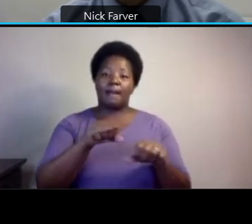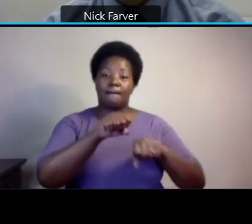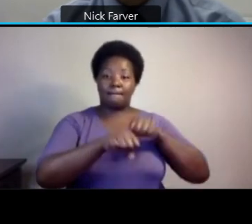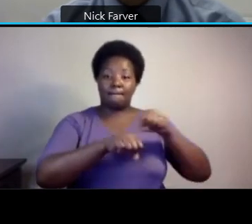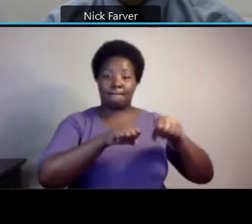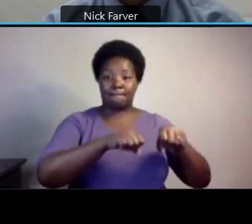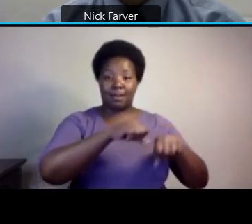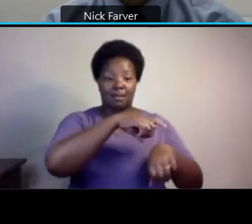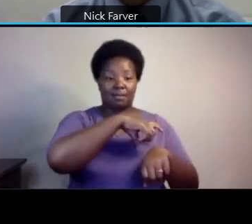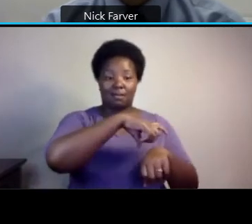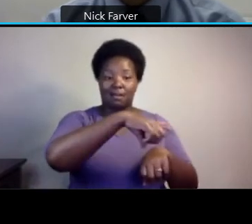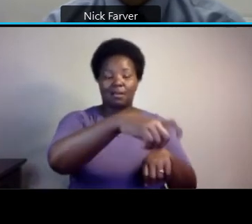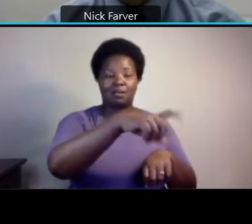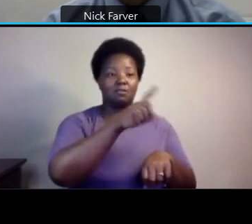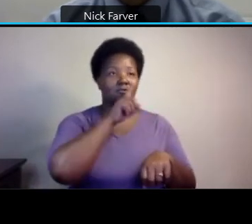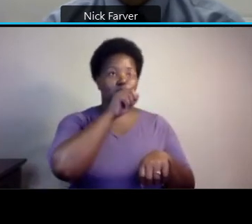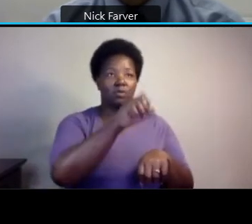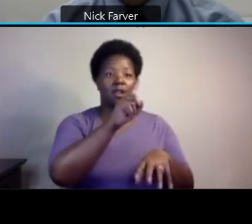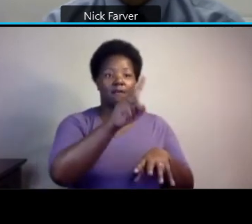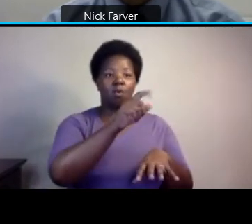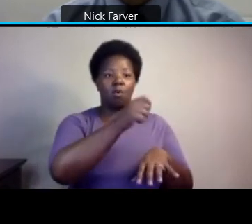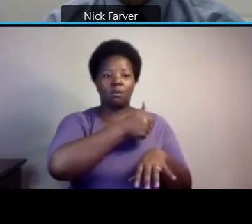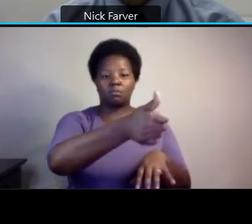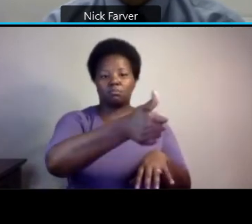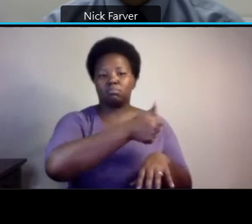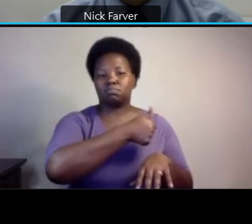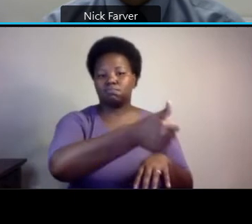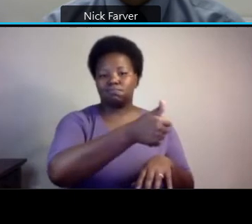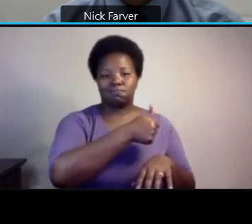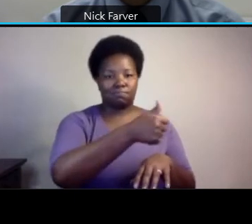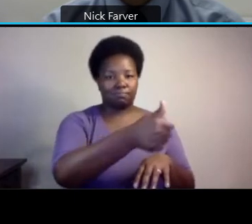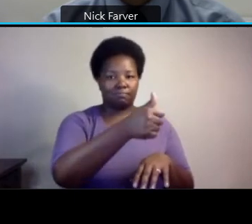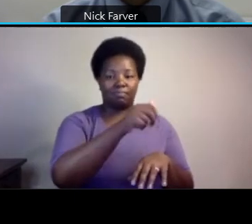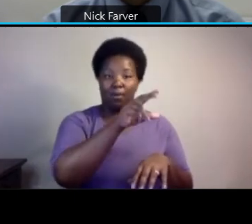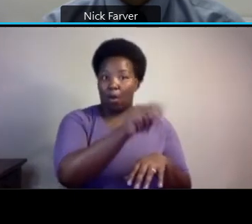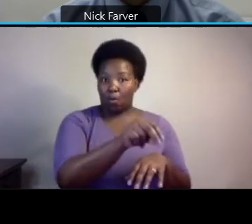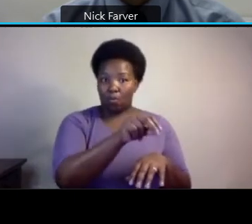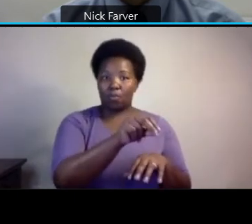the travel lanes the median with all that was established at that at that time and um